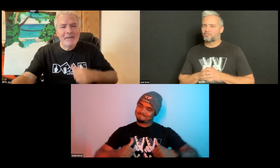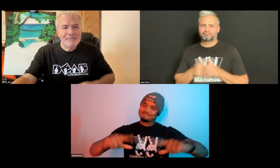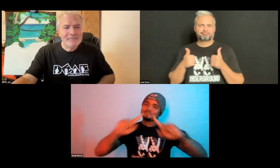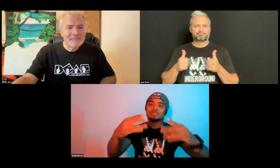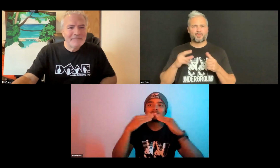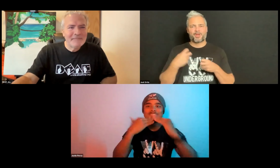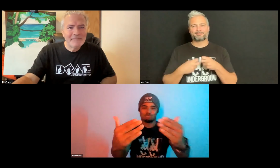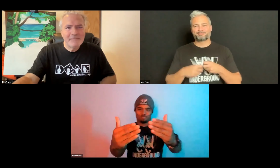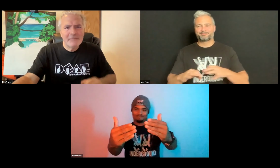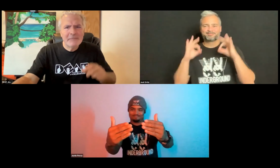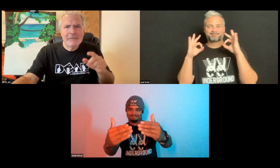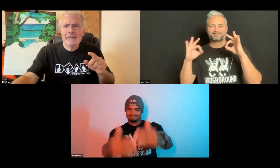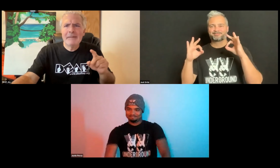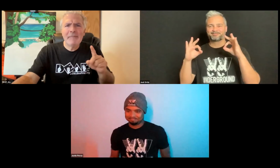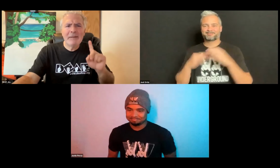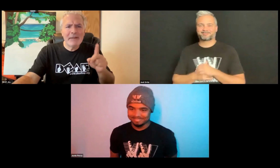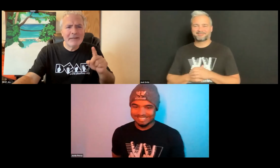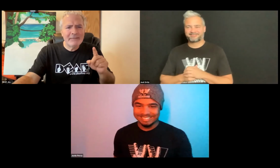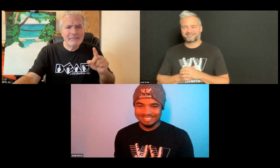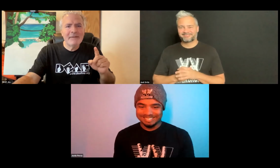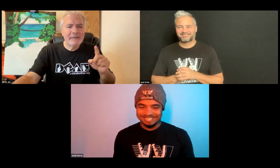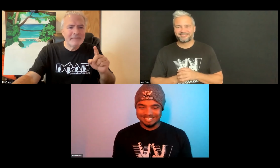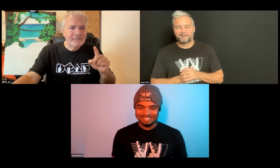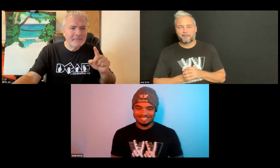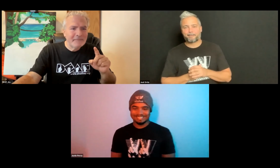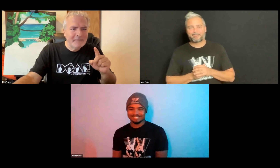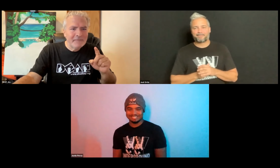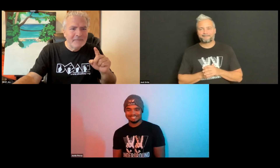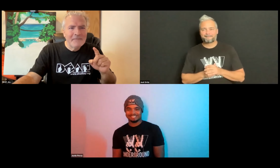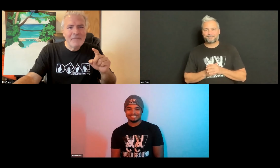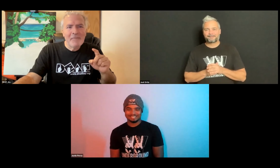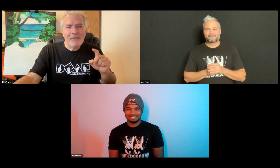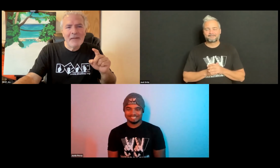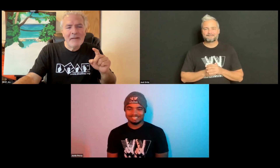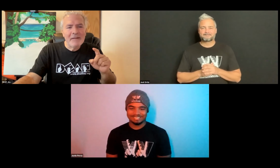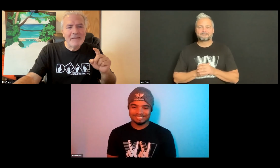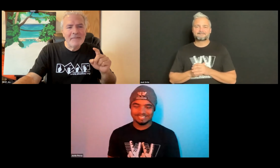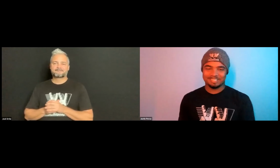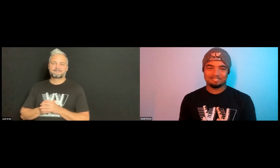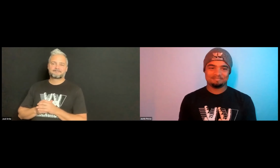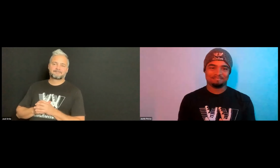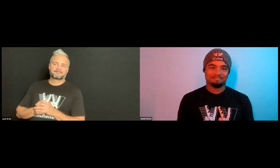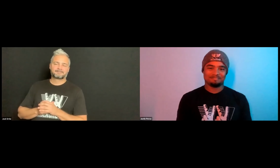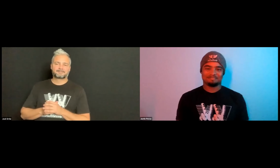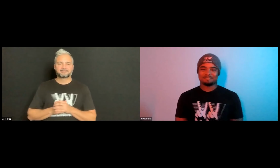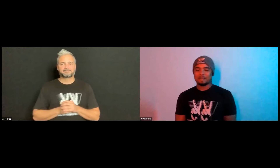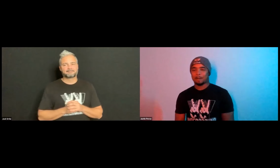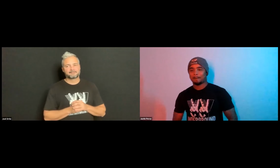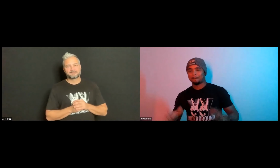I'm going to shut my video off, and you two can go ahead and take over. Let me figure out how to do that. Okay. It's yours.